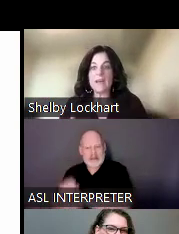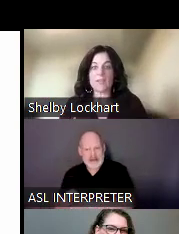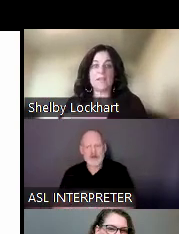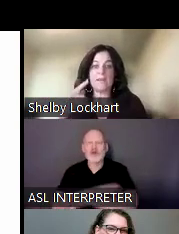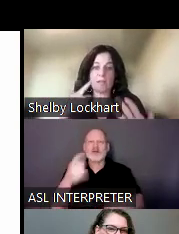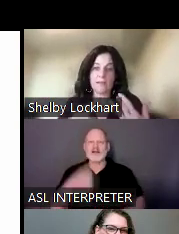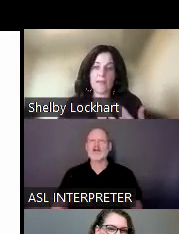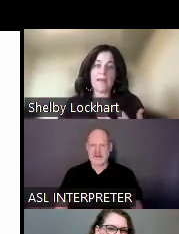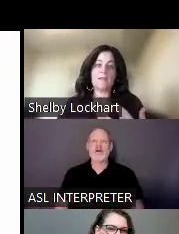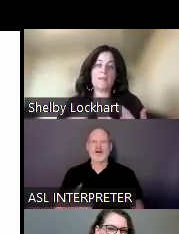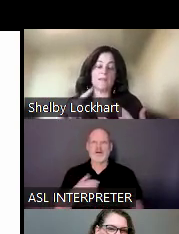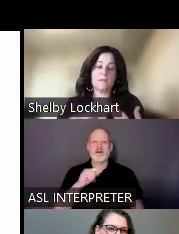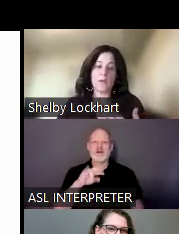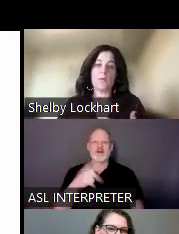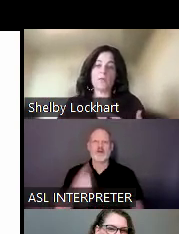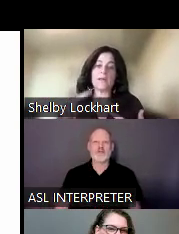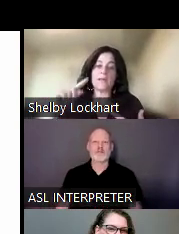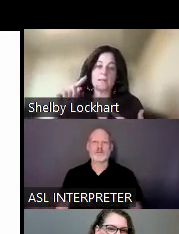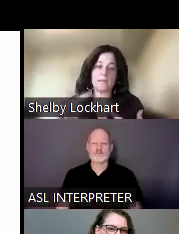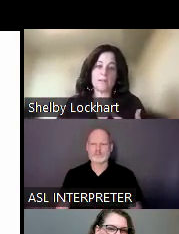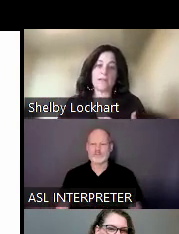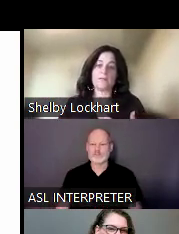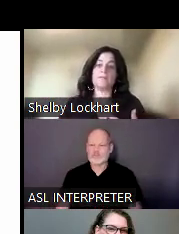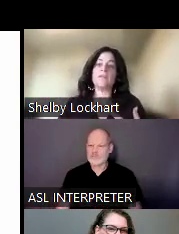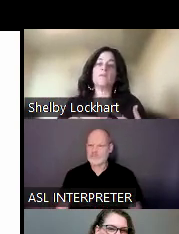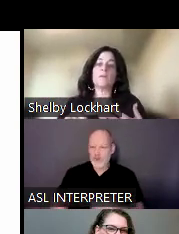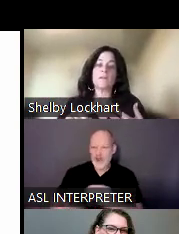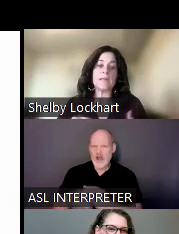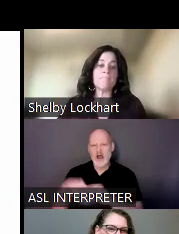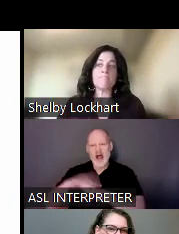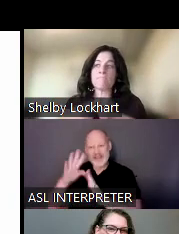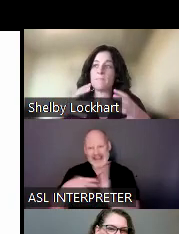actually have it on the calendar; it's prioritized. There's cycles of inquiry,